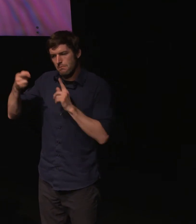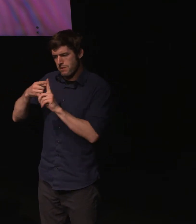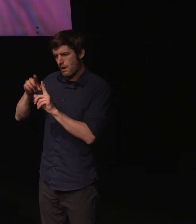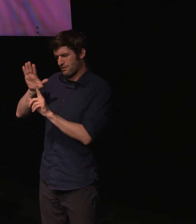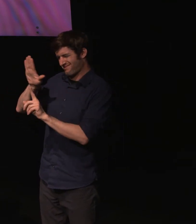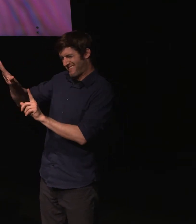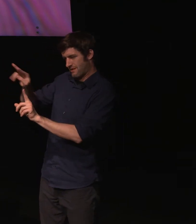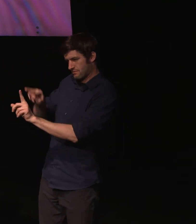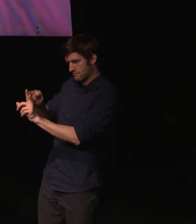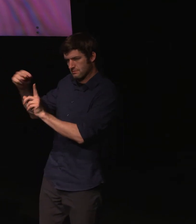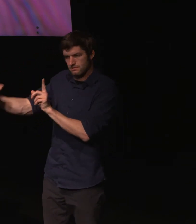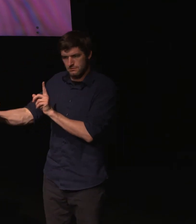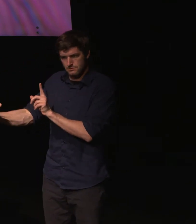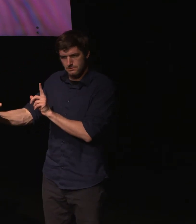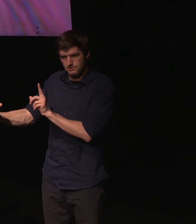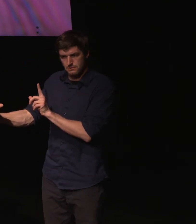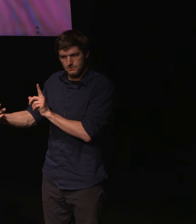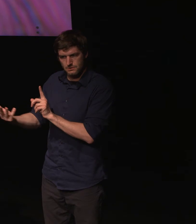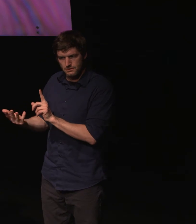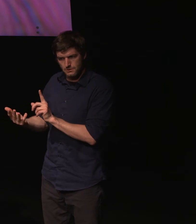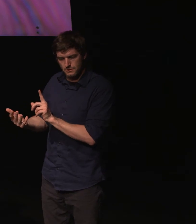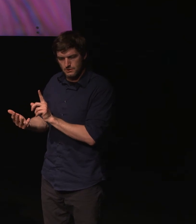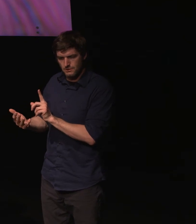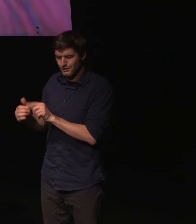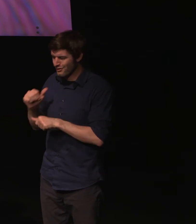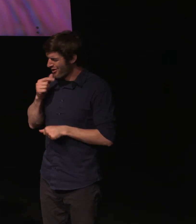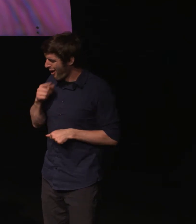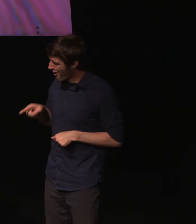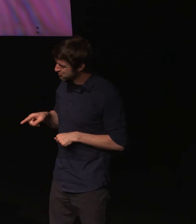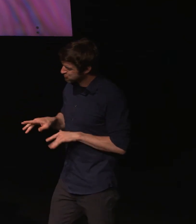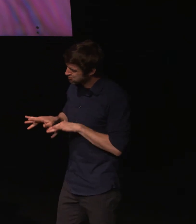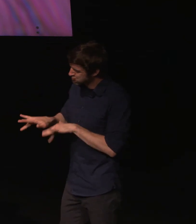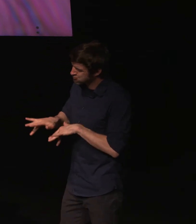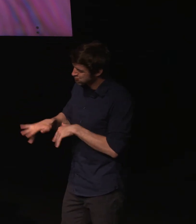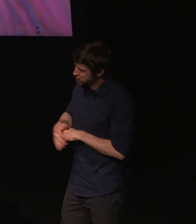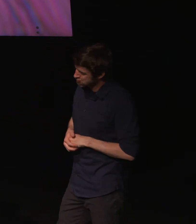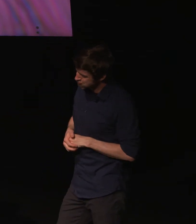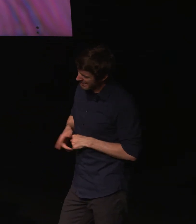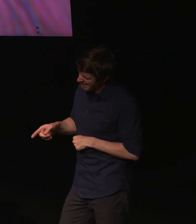You know, don't just sympathetically look at game dev, empathetically look at game dev.